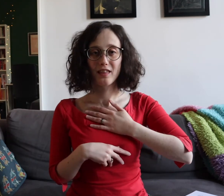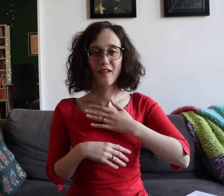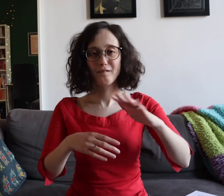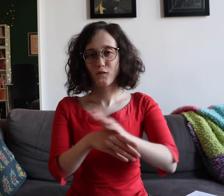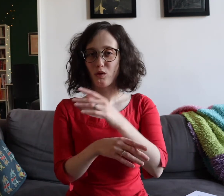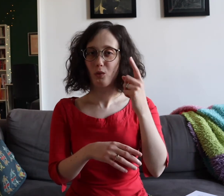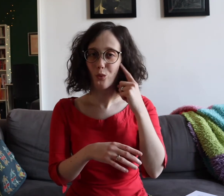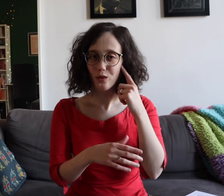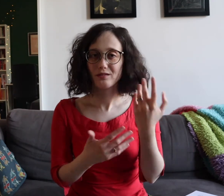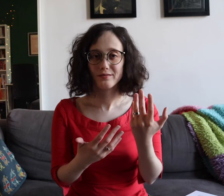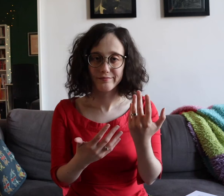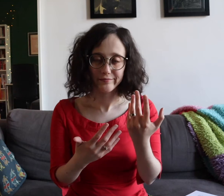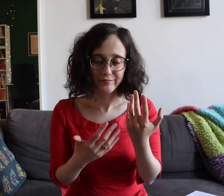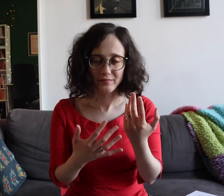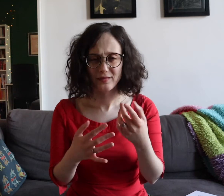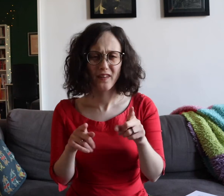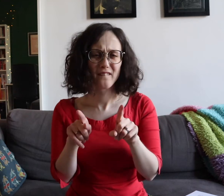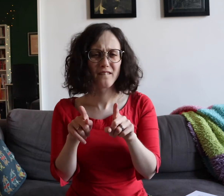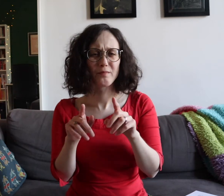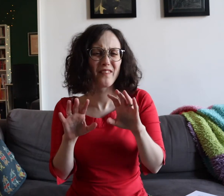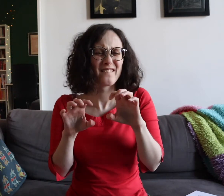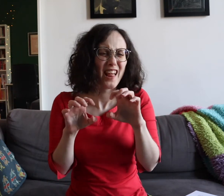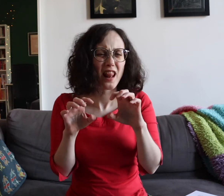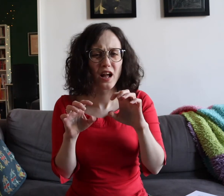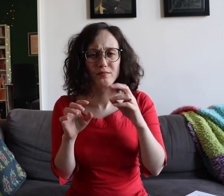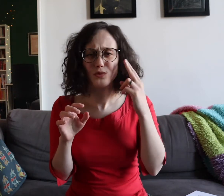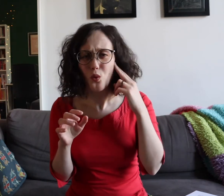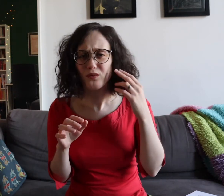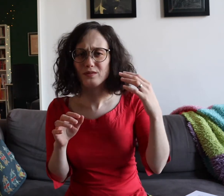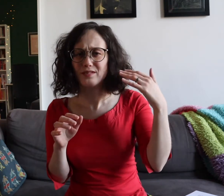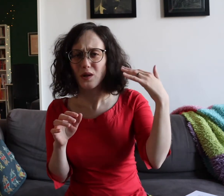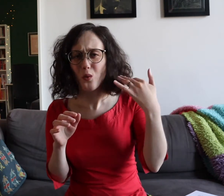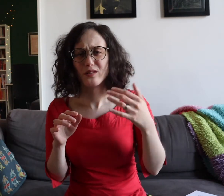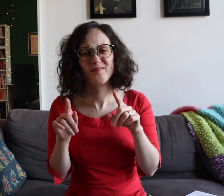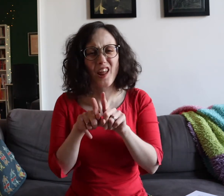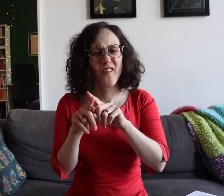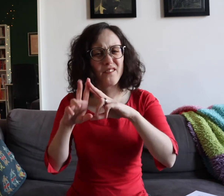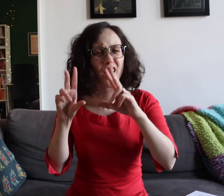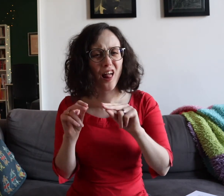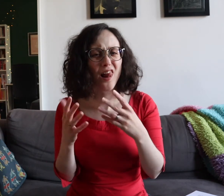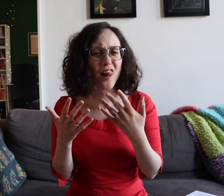hearing. Many deaf and hard-of-hearing people share a similar story,